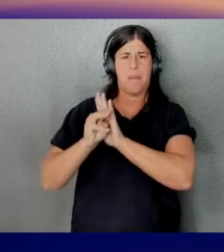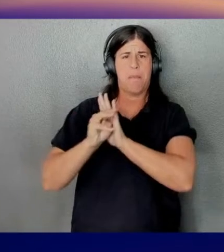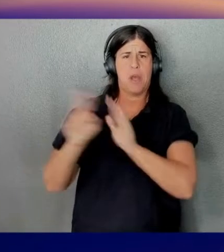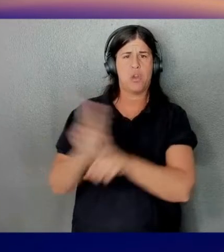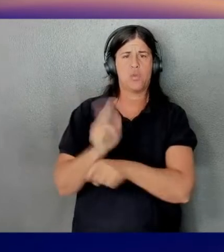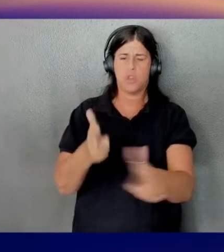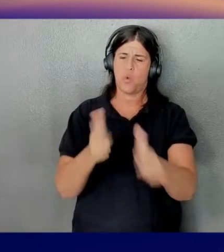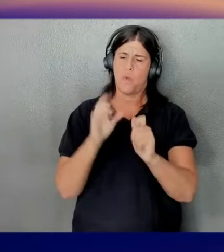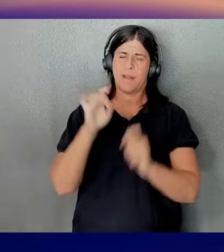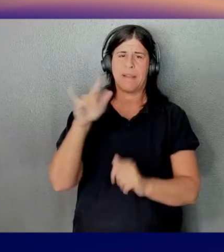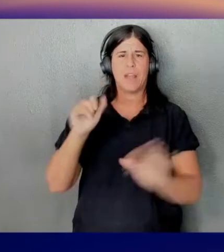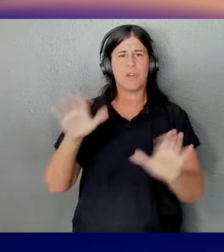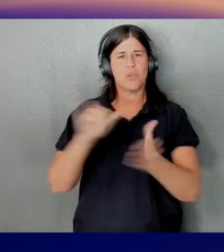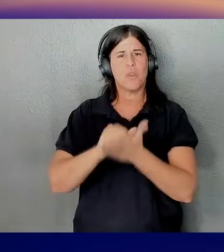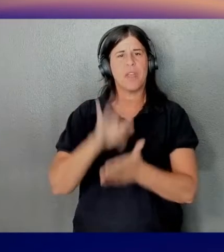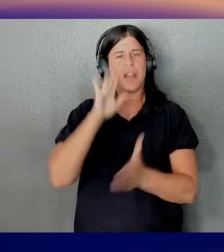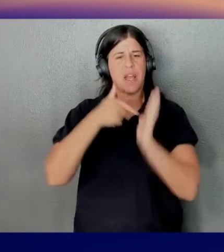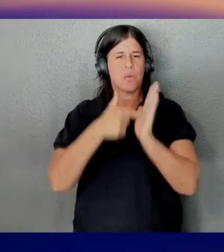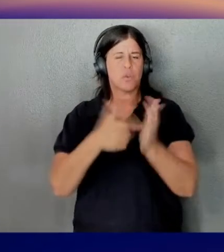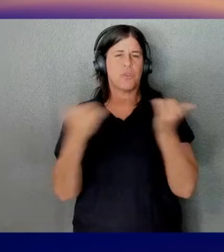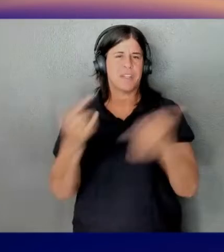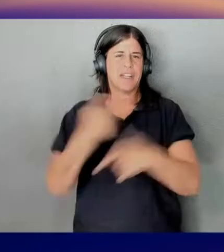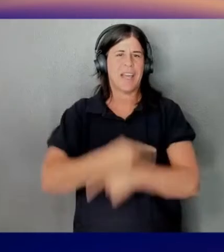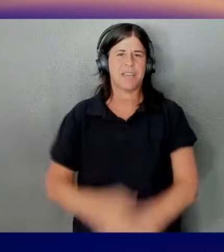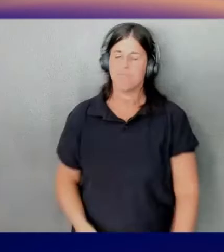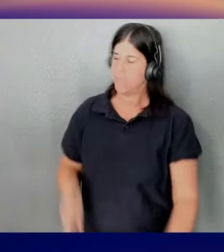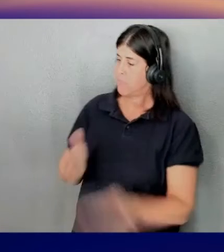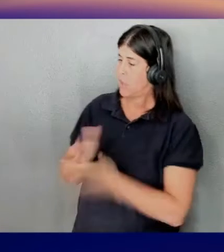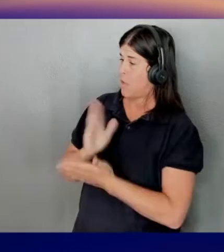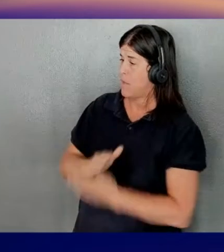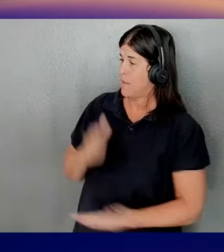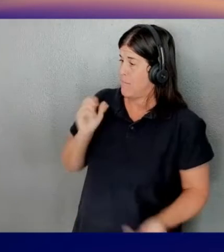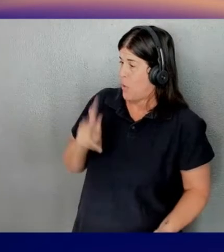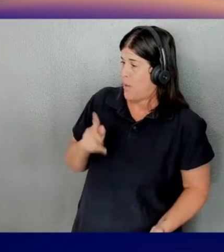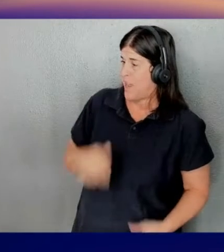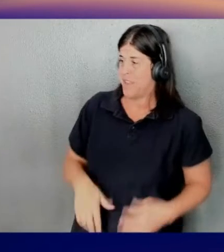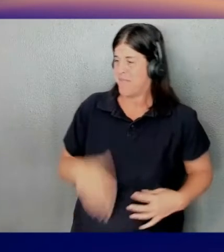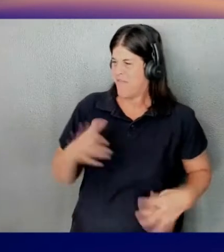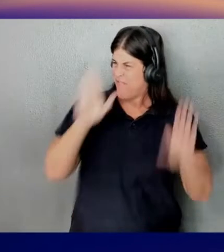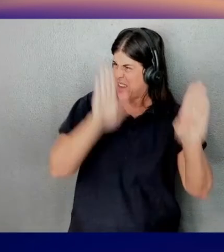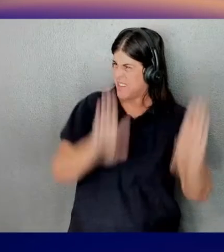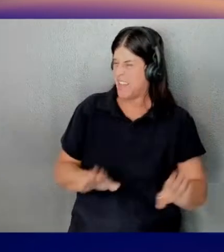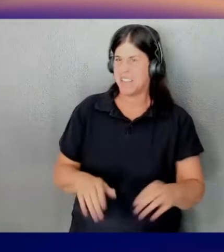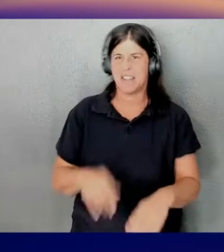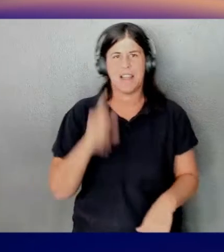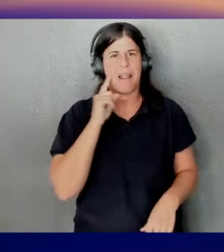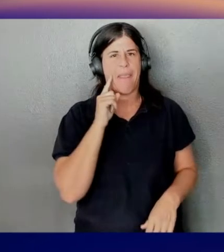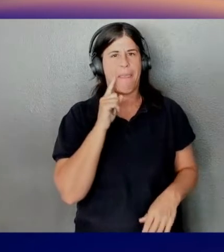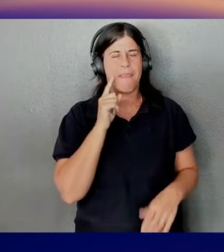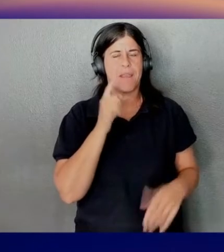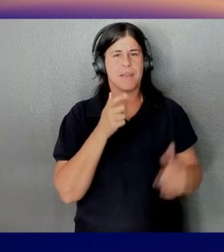And that's what I'm going to show you today. All right. Okay. So. - Fantastic. I think we can go to the console